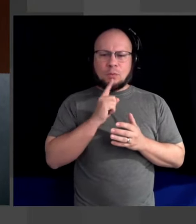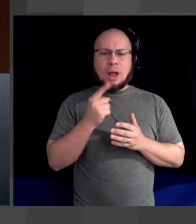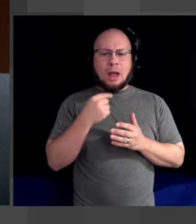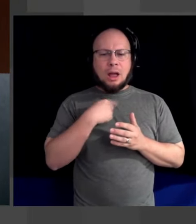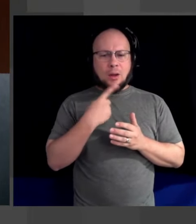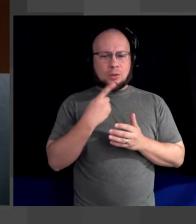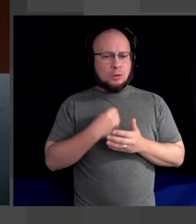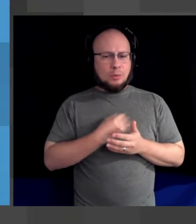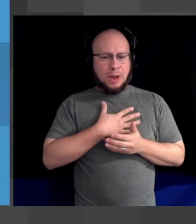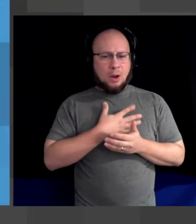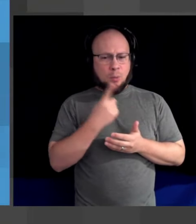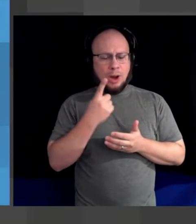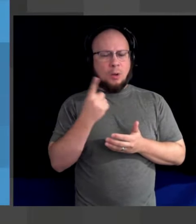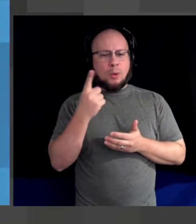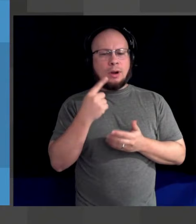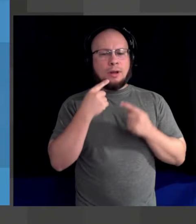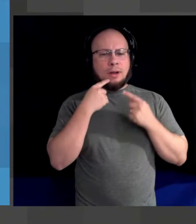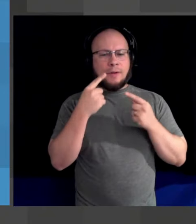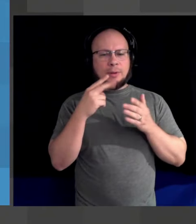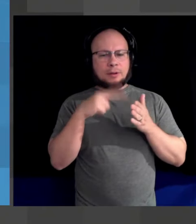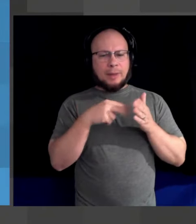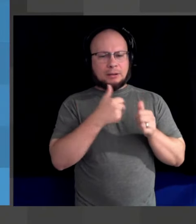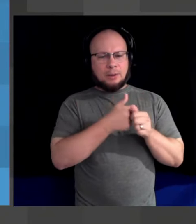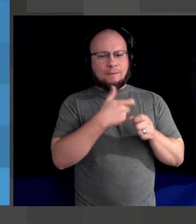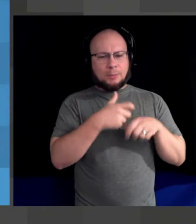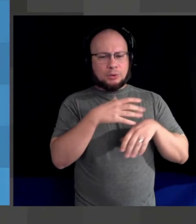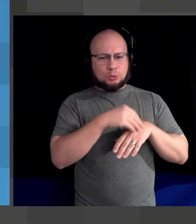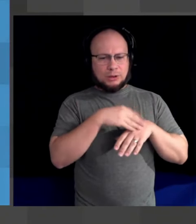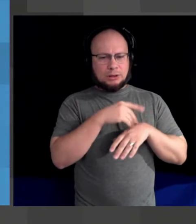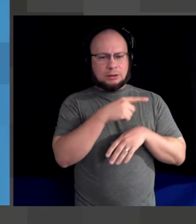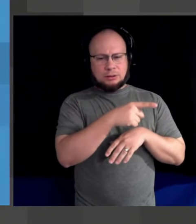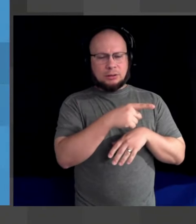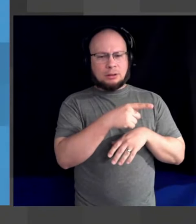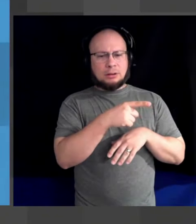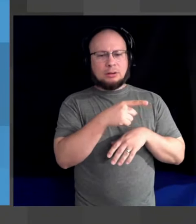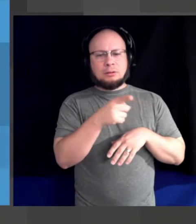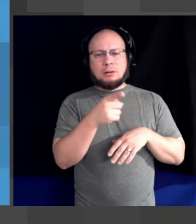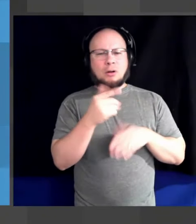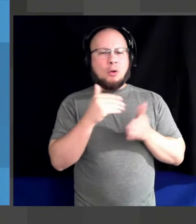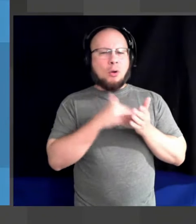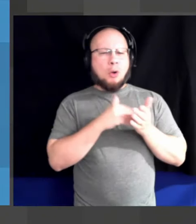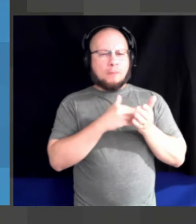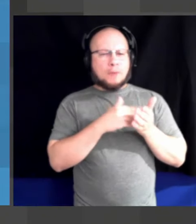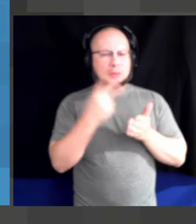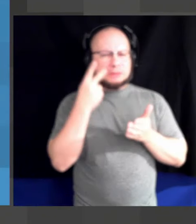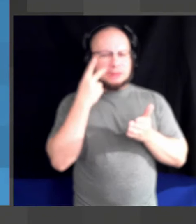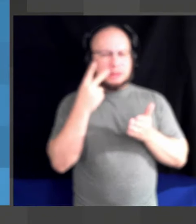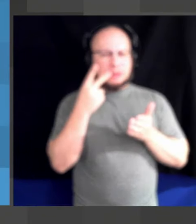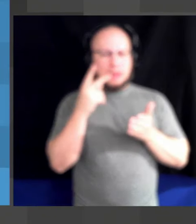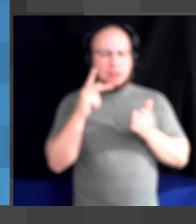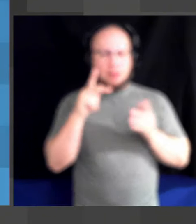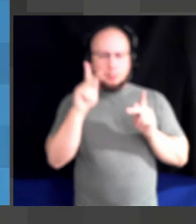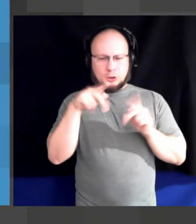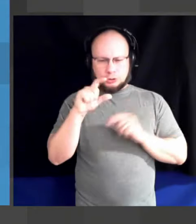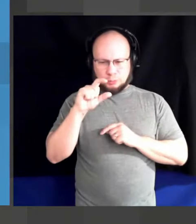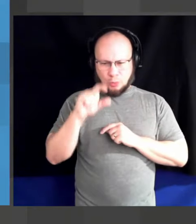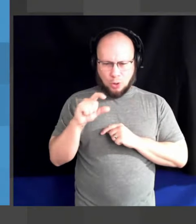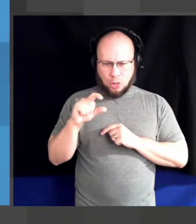SOURCE OF INSPIRATION WAS A